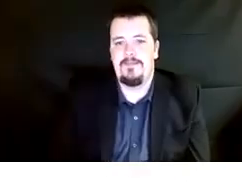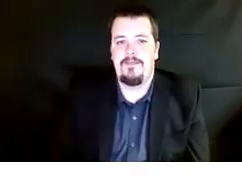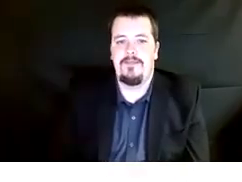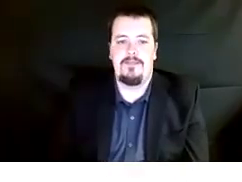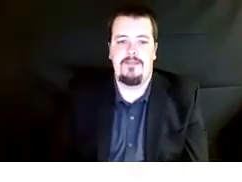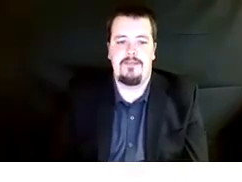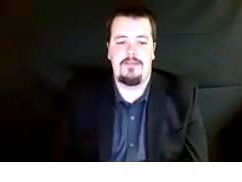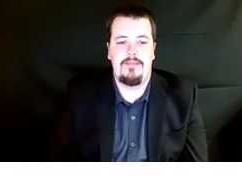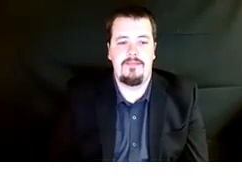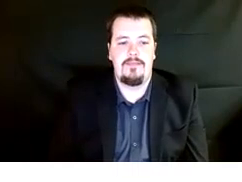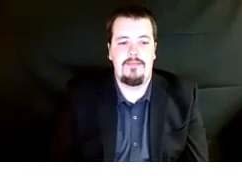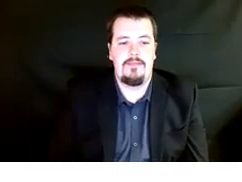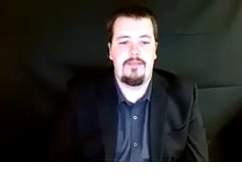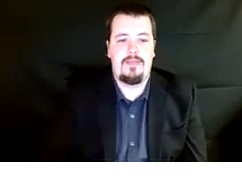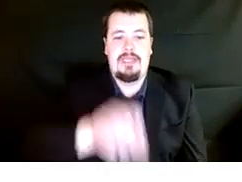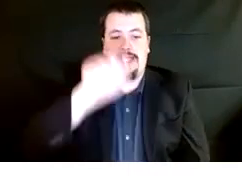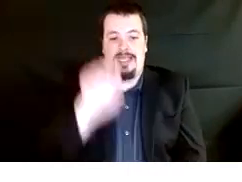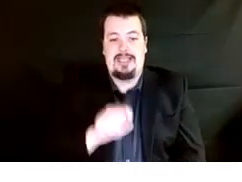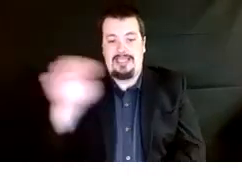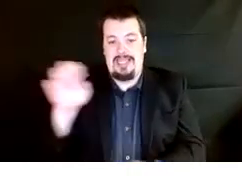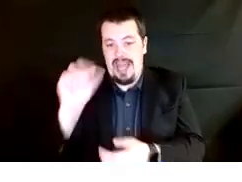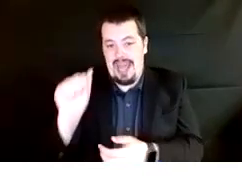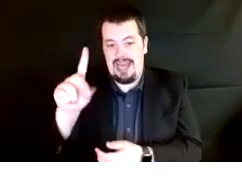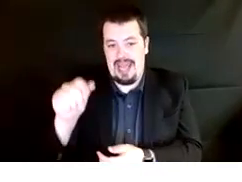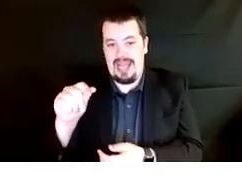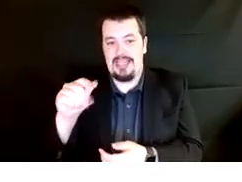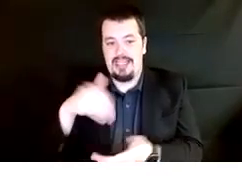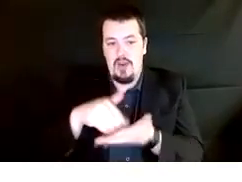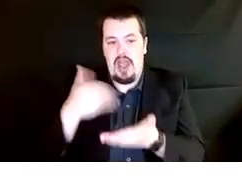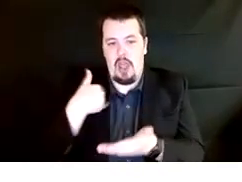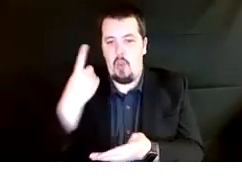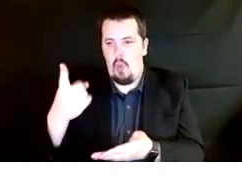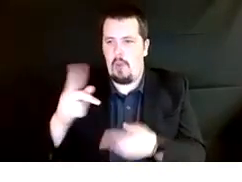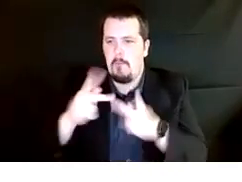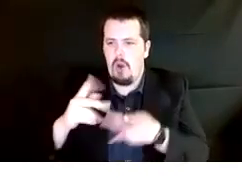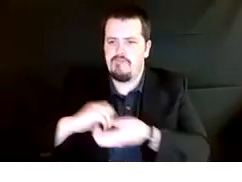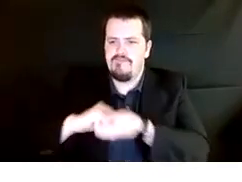the Southeast ADA Center has one partner organization in each state and in Tennessee,